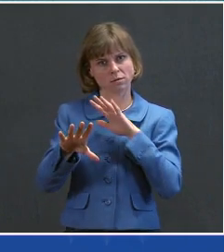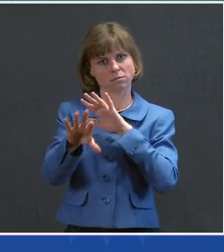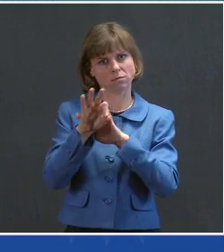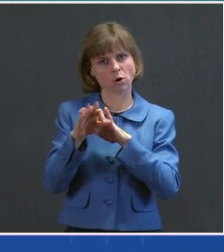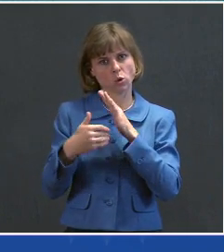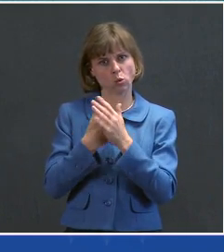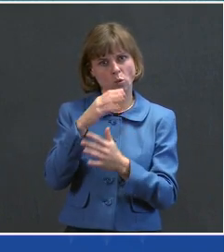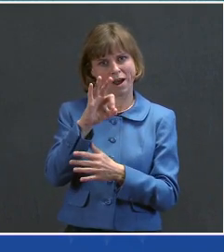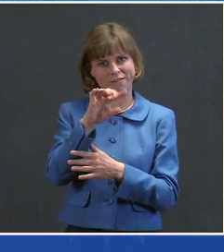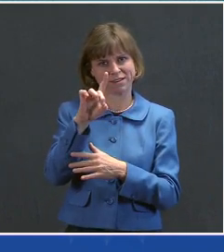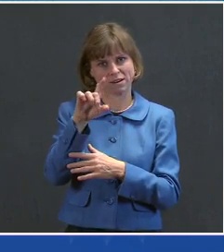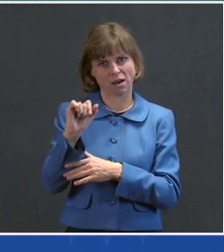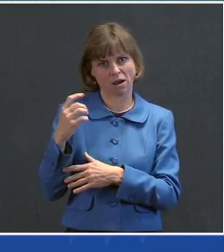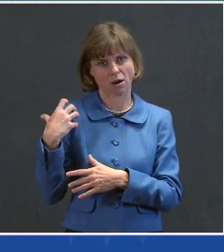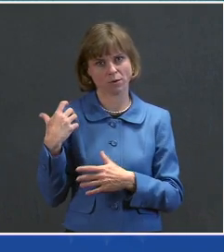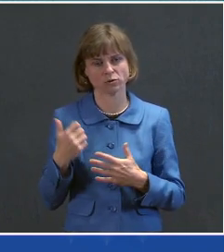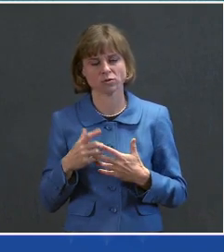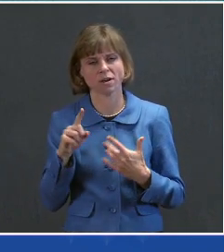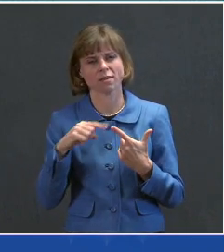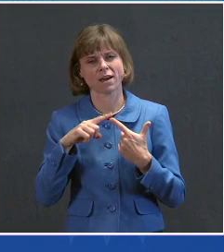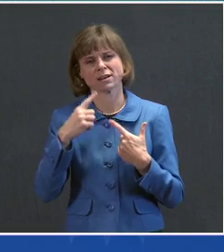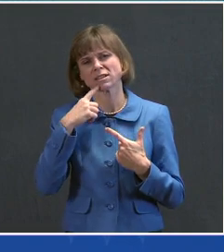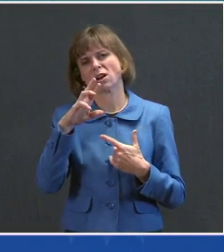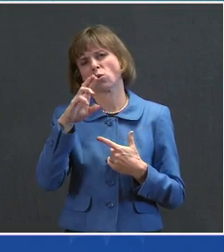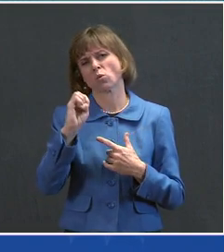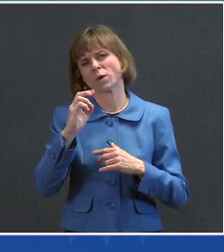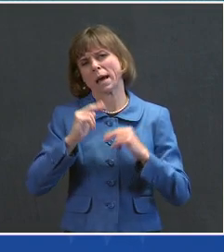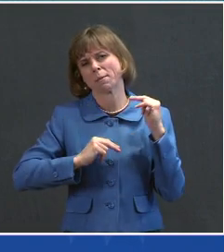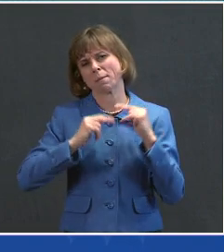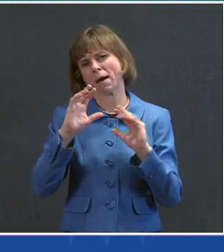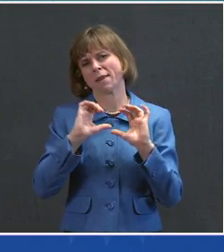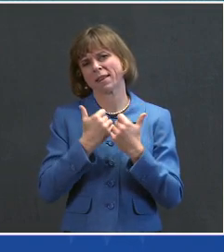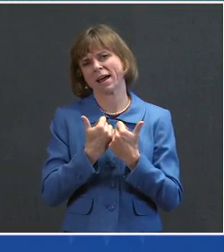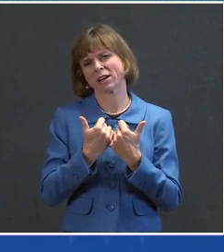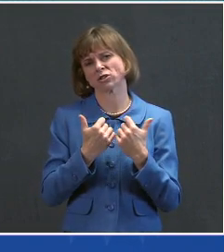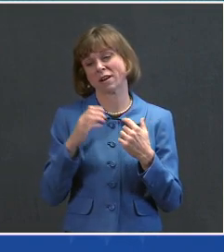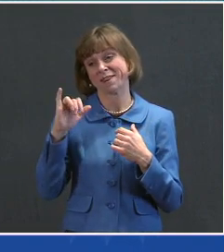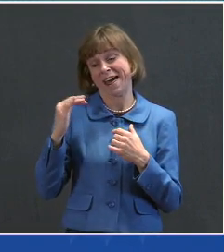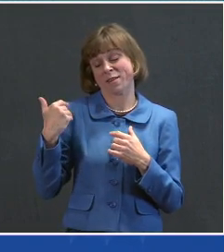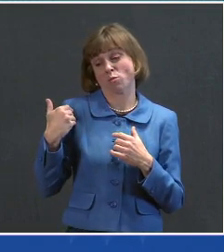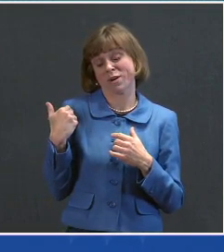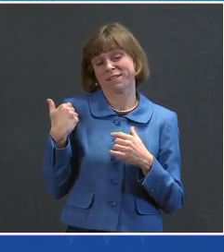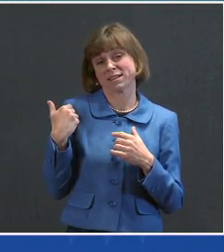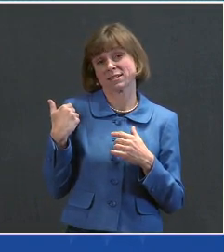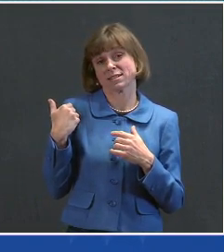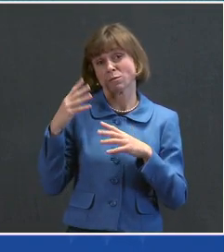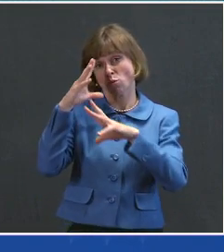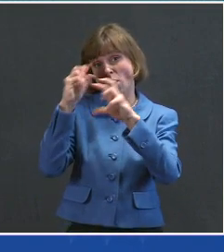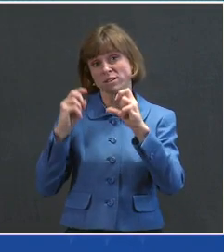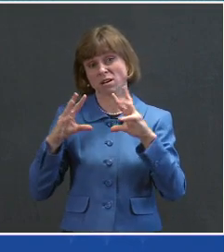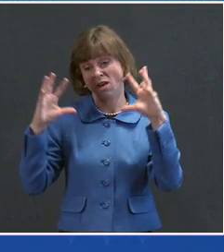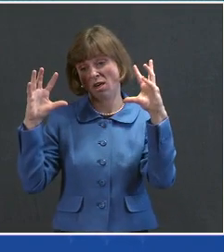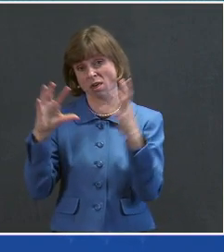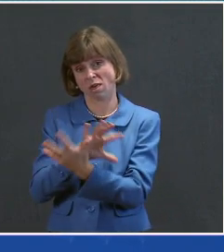who said that he's trying to rebuild an agency dismantled by the previous administration, but so far, the President hasn't named a nominee